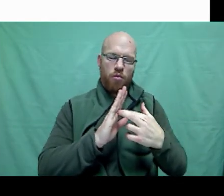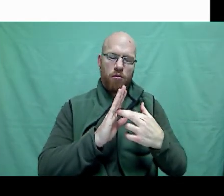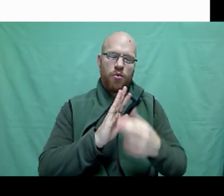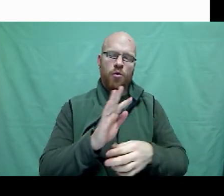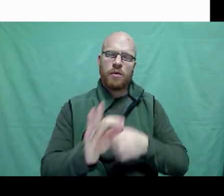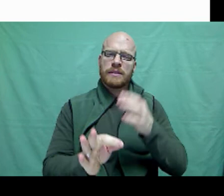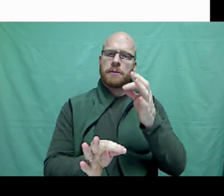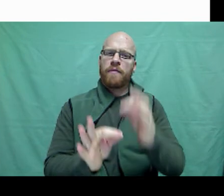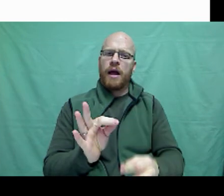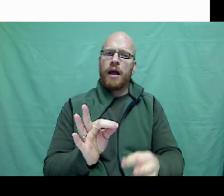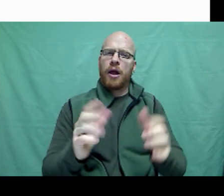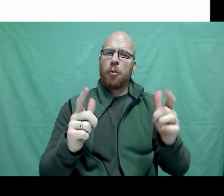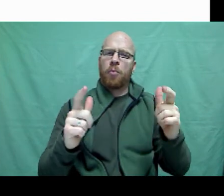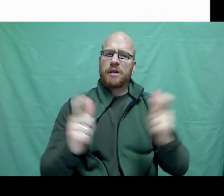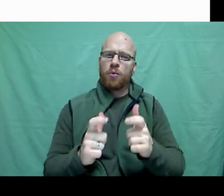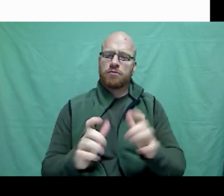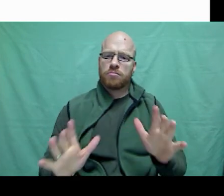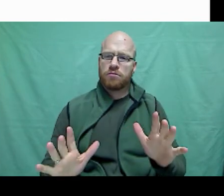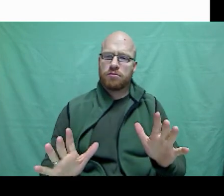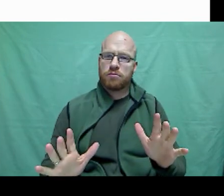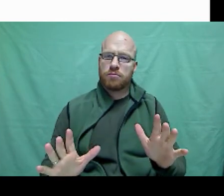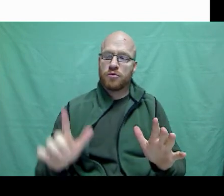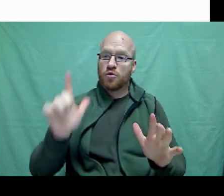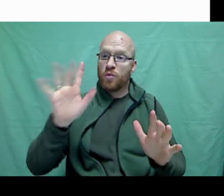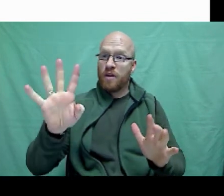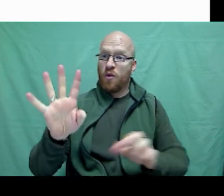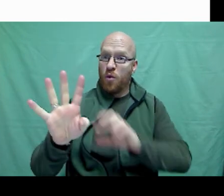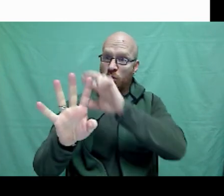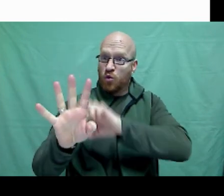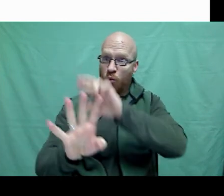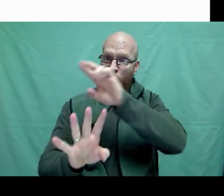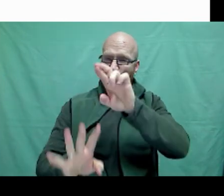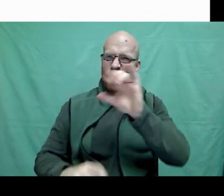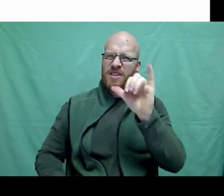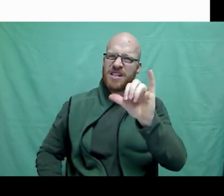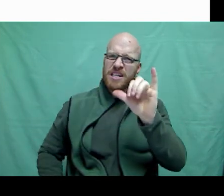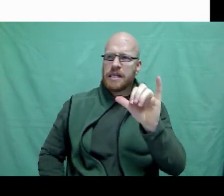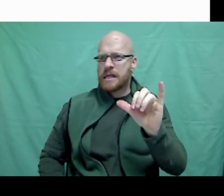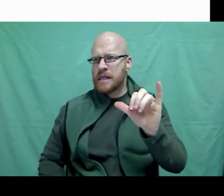So the square root of 24 is equal to--